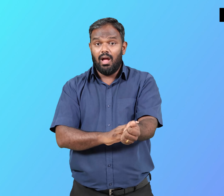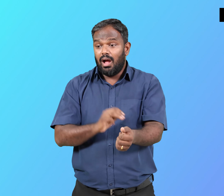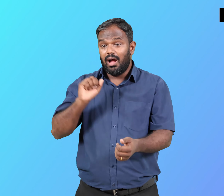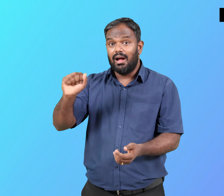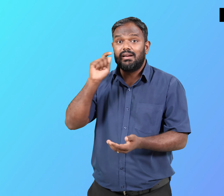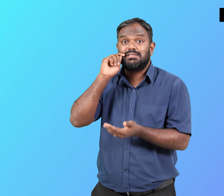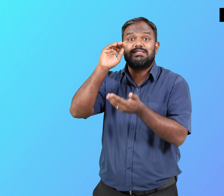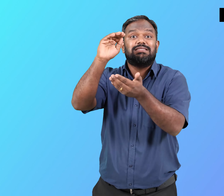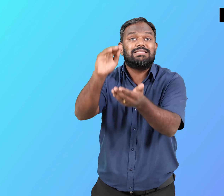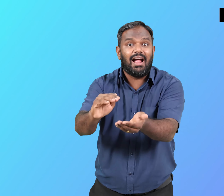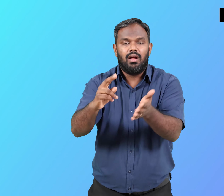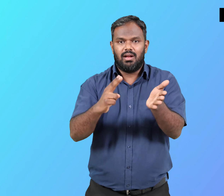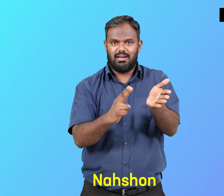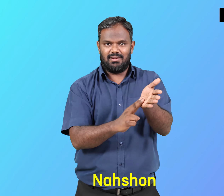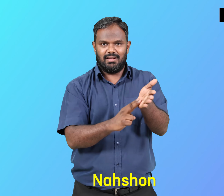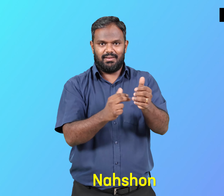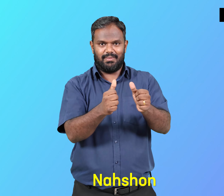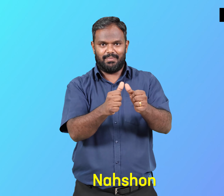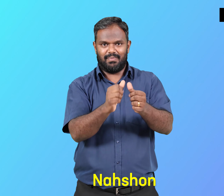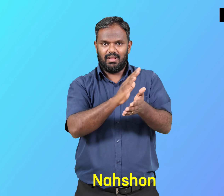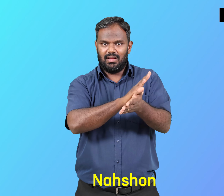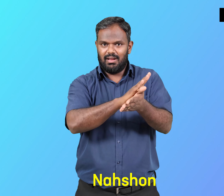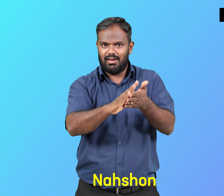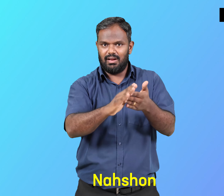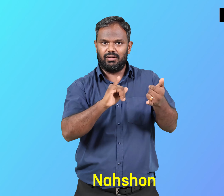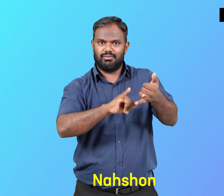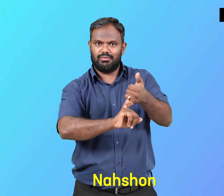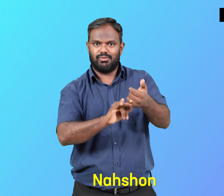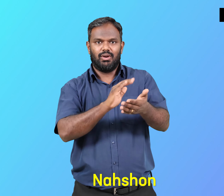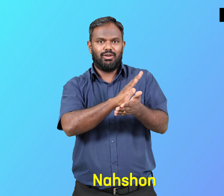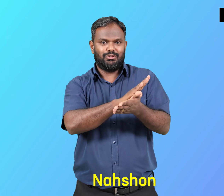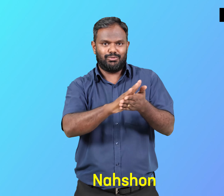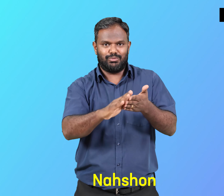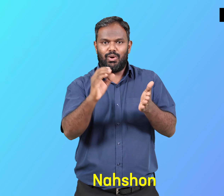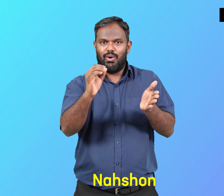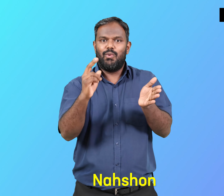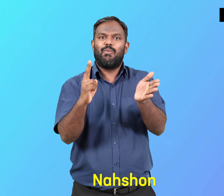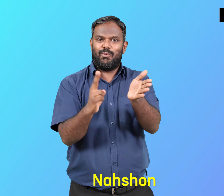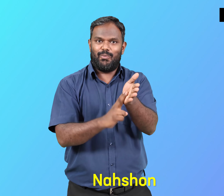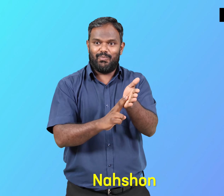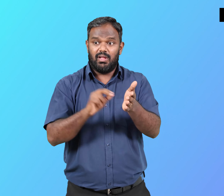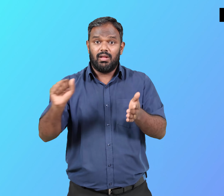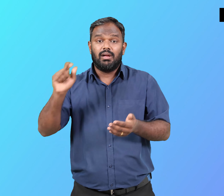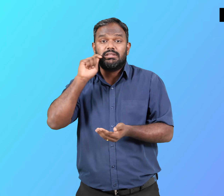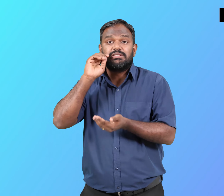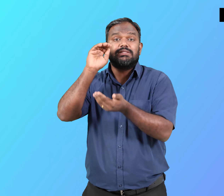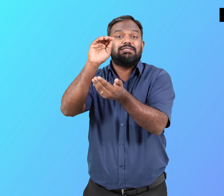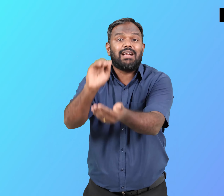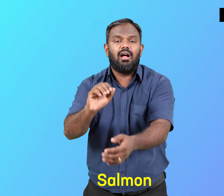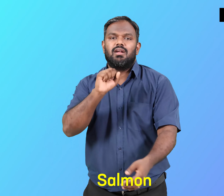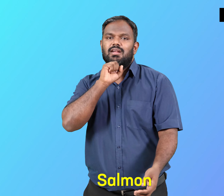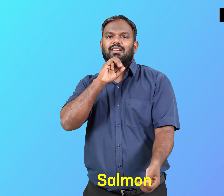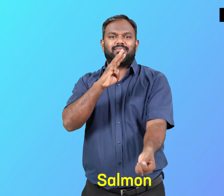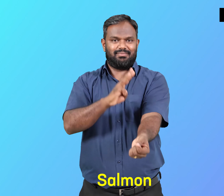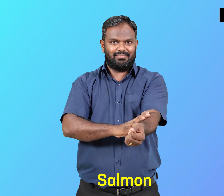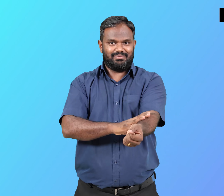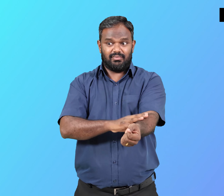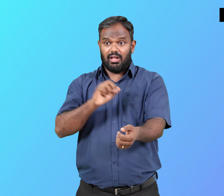Amminadab was the father of Nahshon. Nahshon was the father of Salmon.